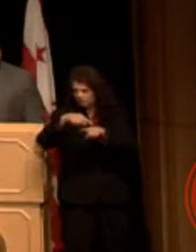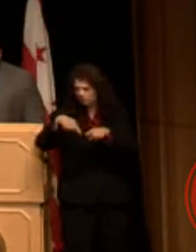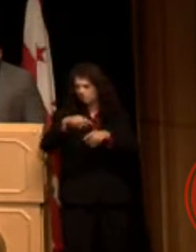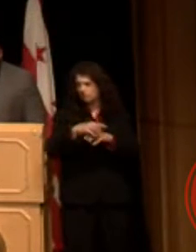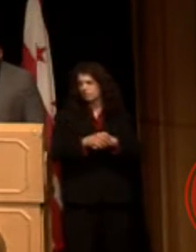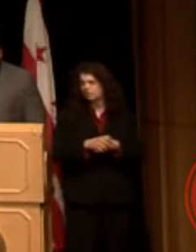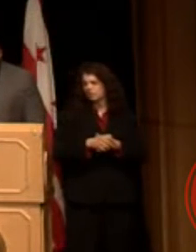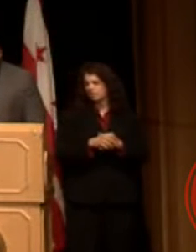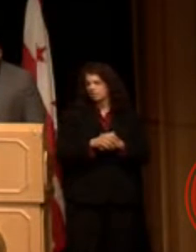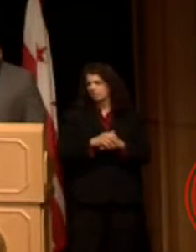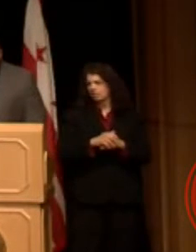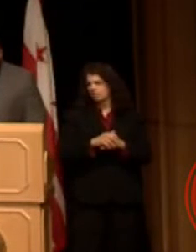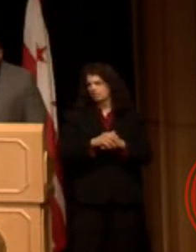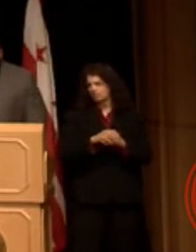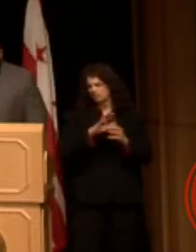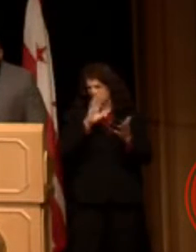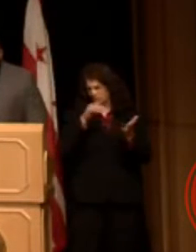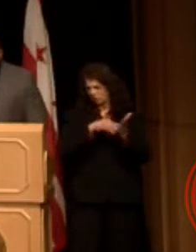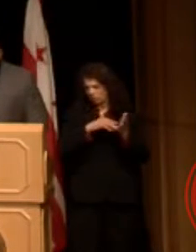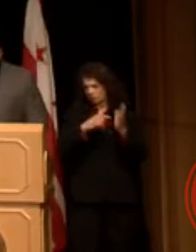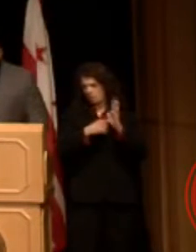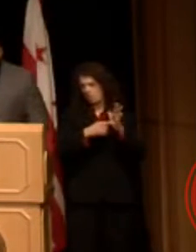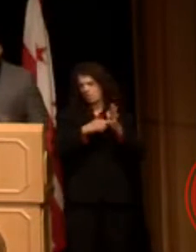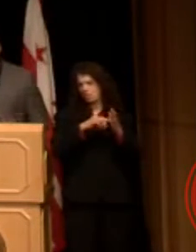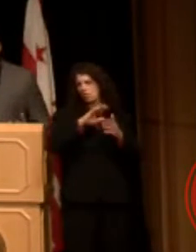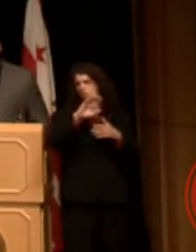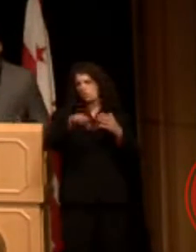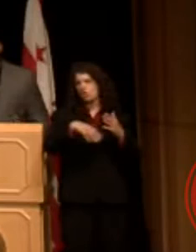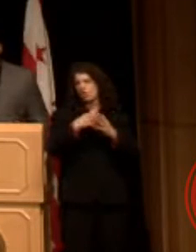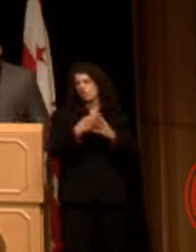ENVIRONMENTAL SUSTAINABILITY AND WILL HOST A WIDE VARIETY OF